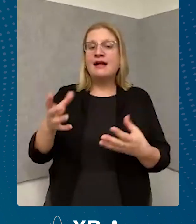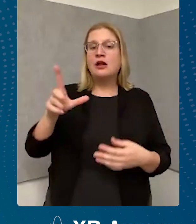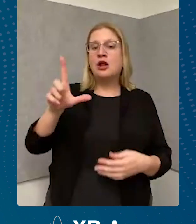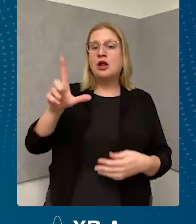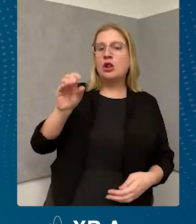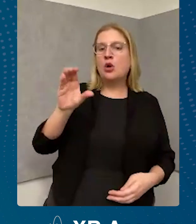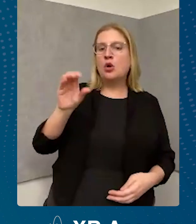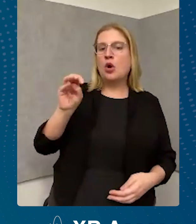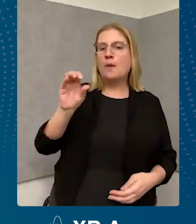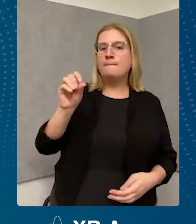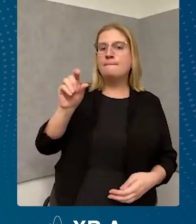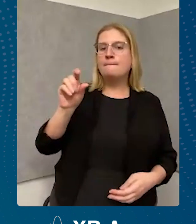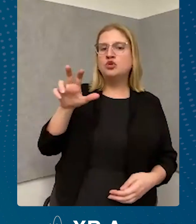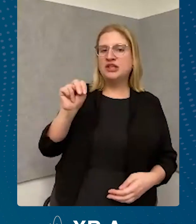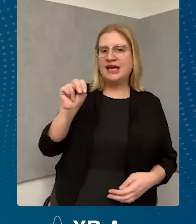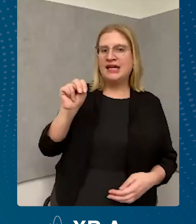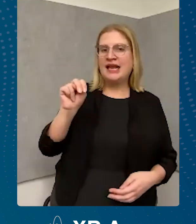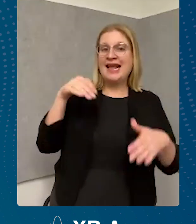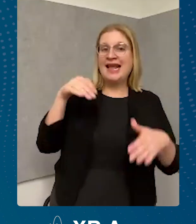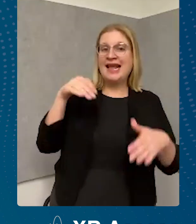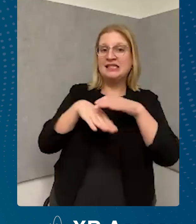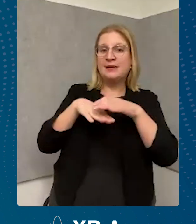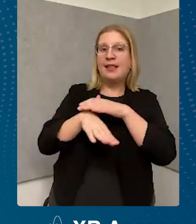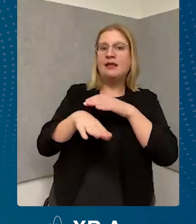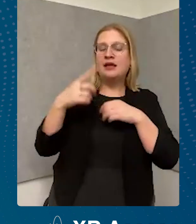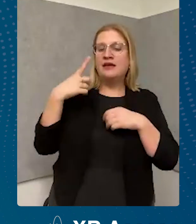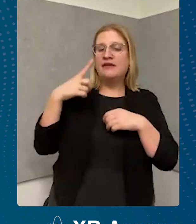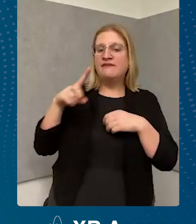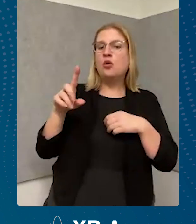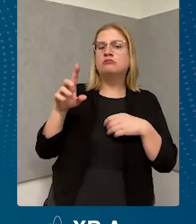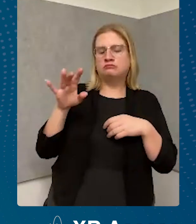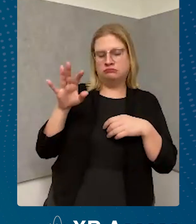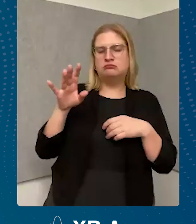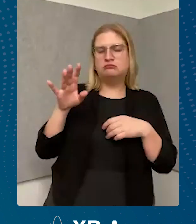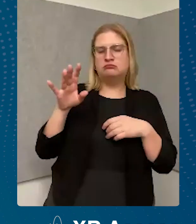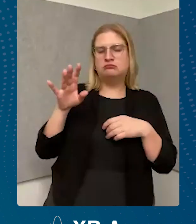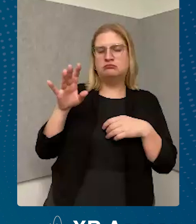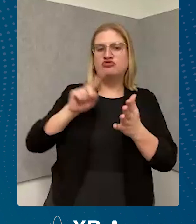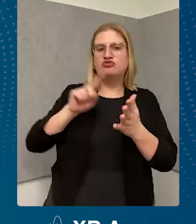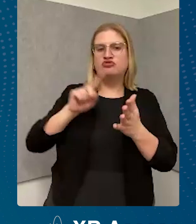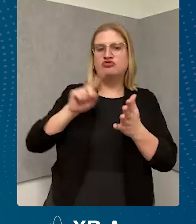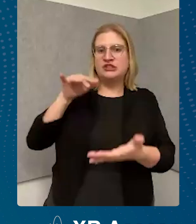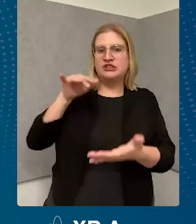accessibility to individuals in virtual reality research studies. So our project was twofold.